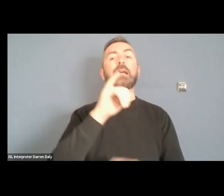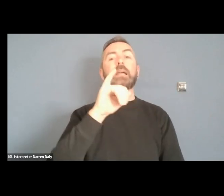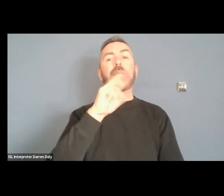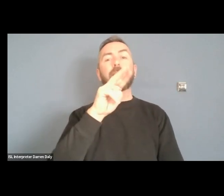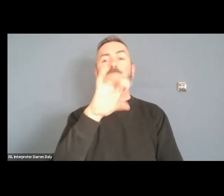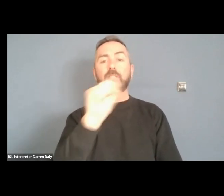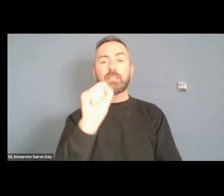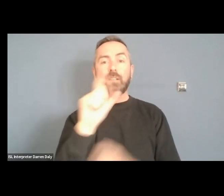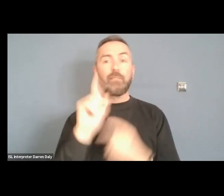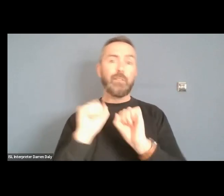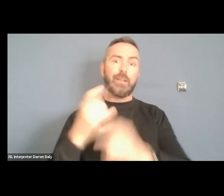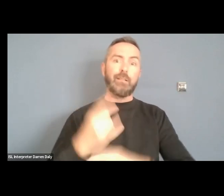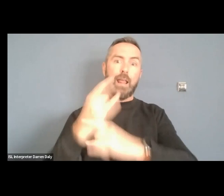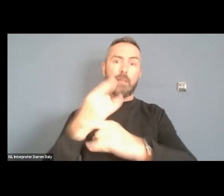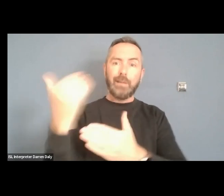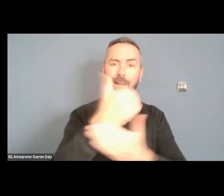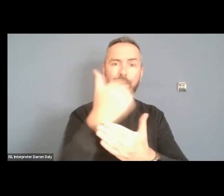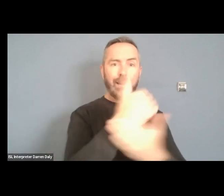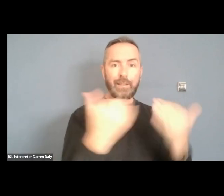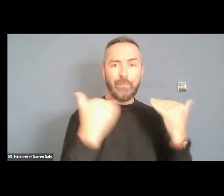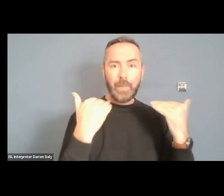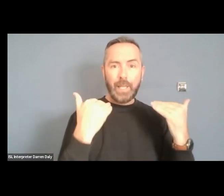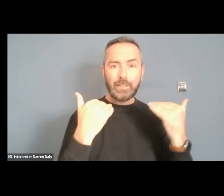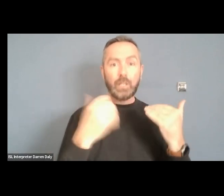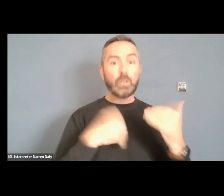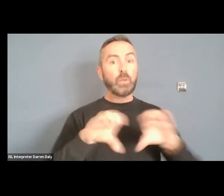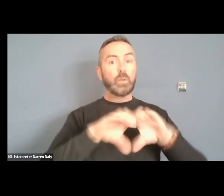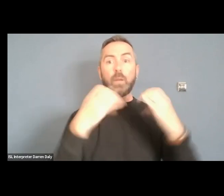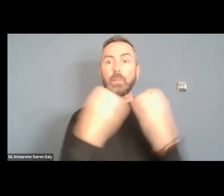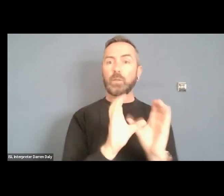gathering the data, to the community groups who helped us to launch the